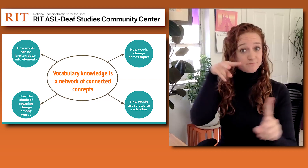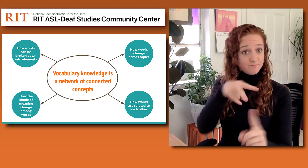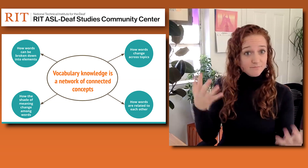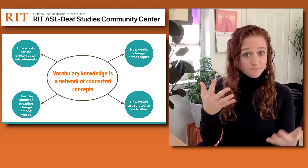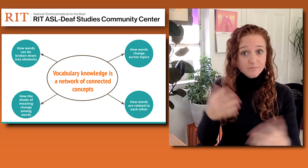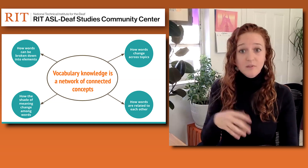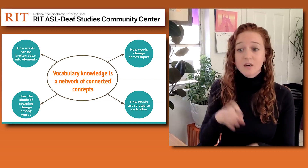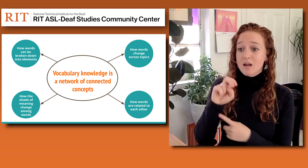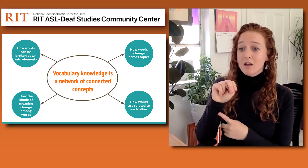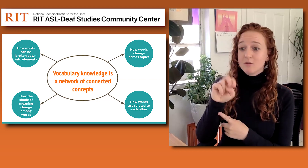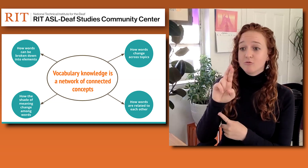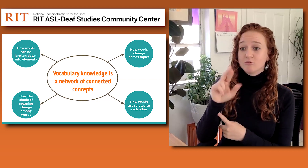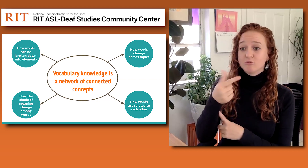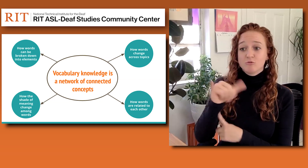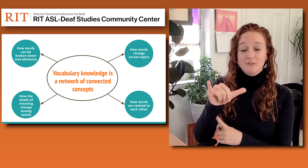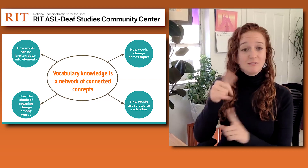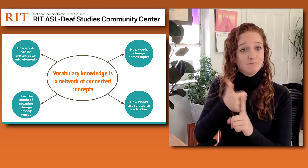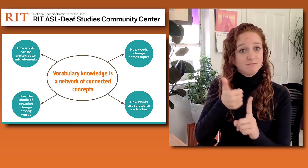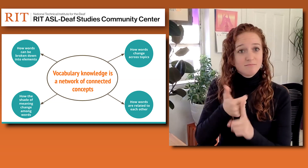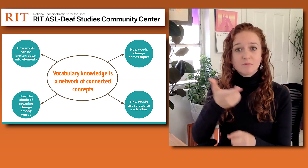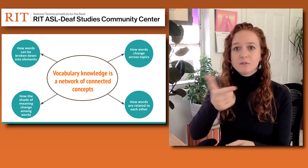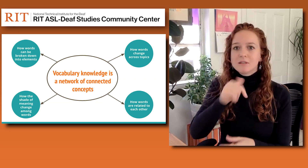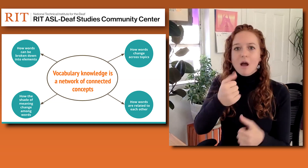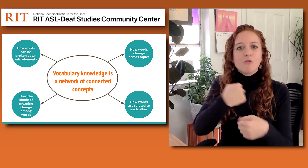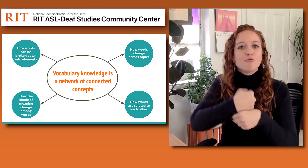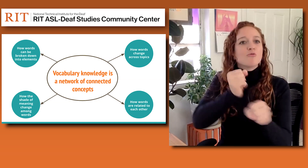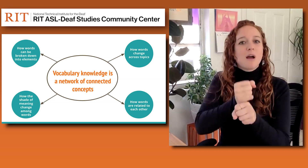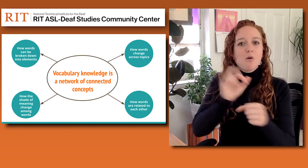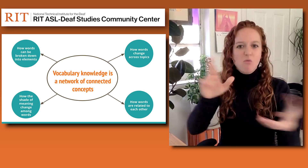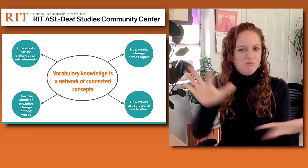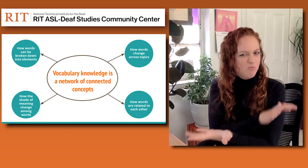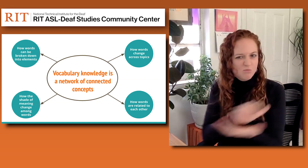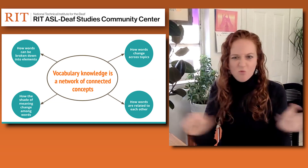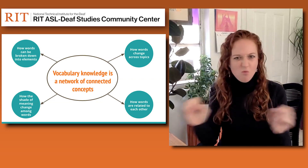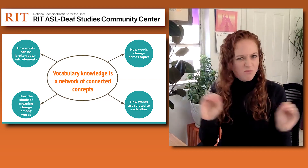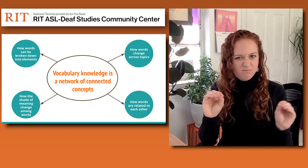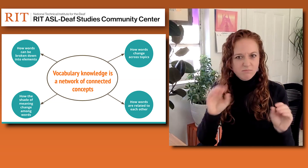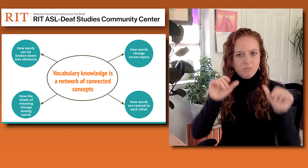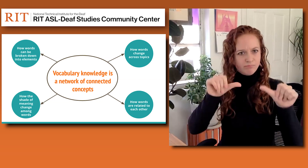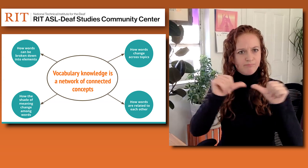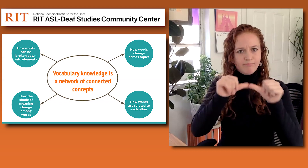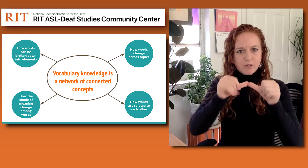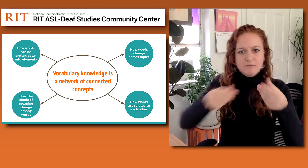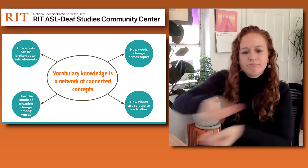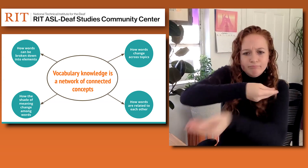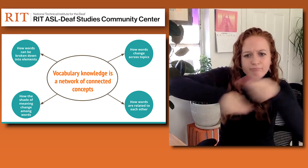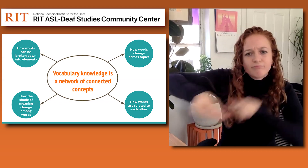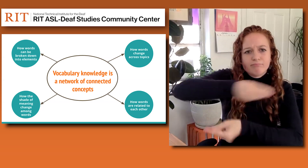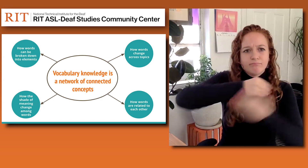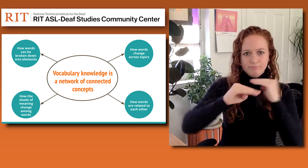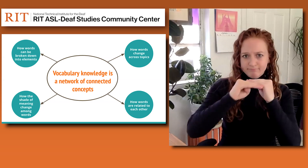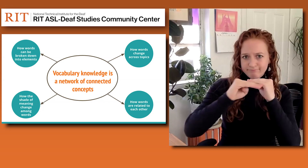In physics, energy does not create or destroy.